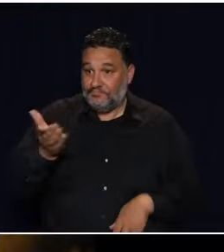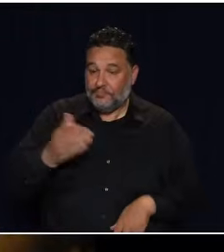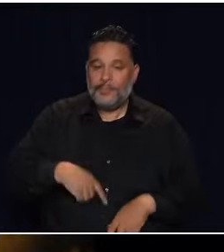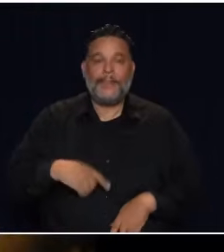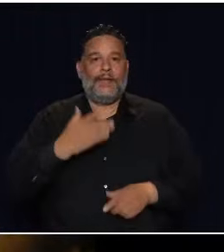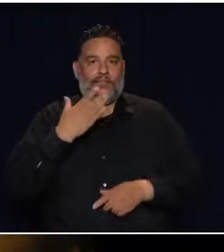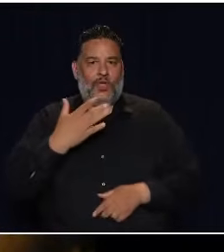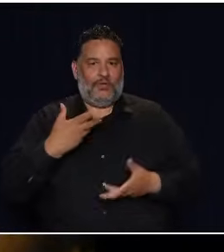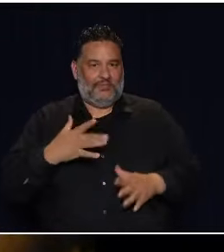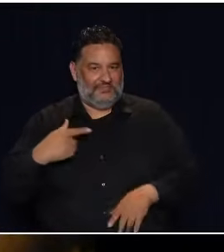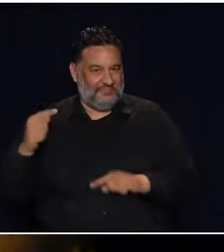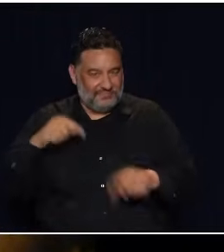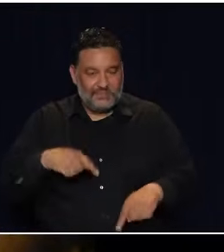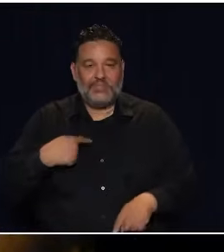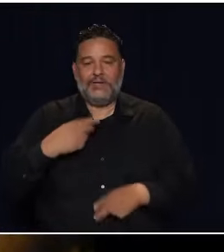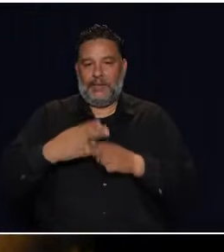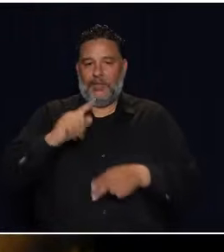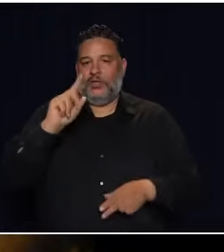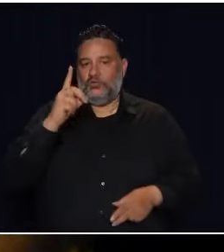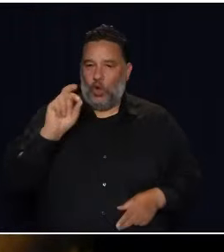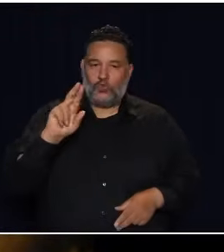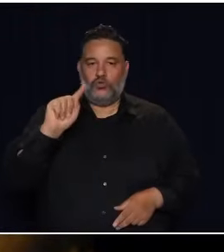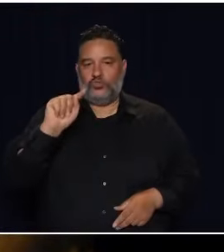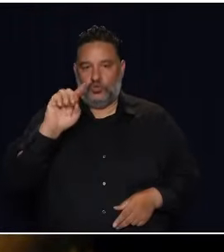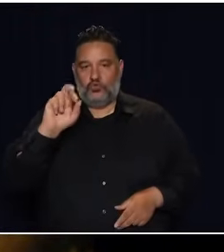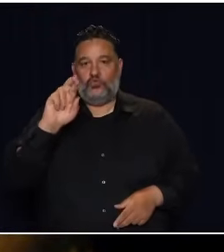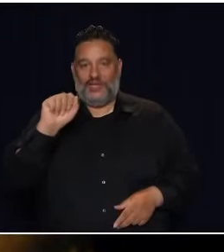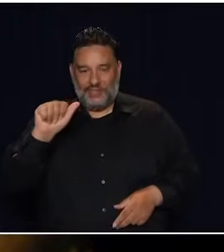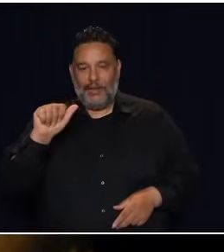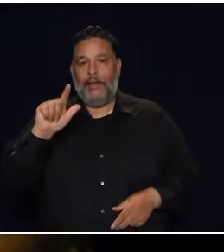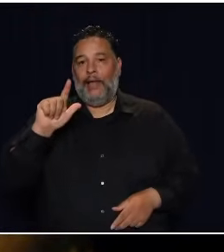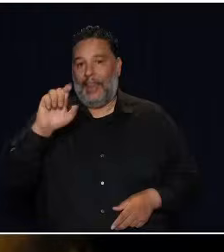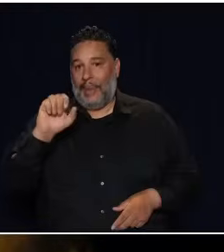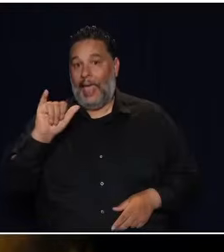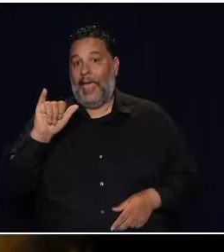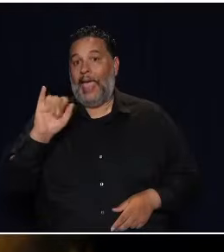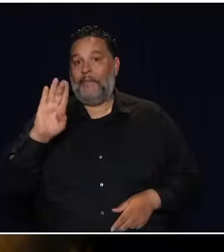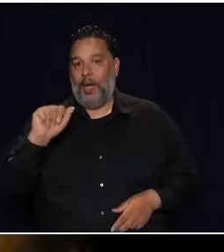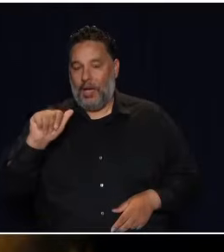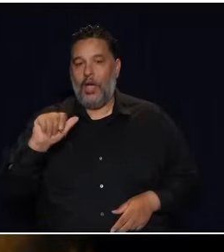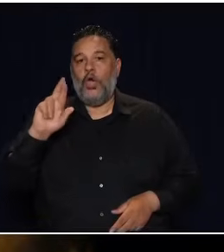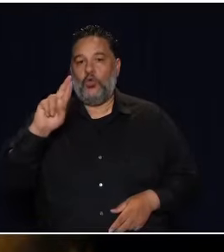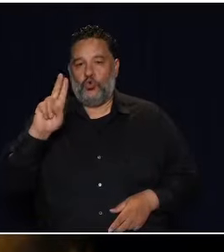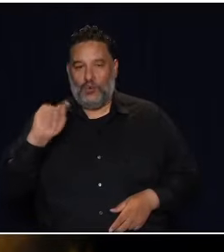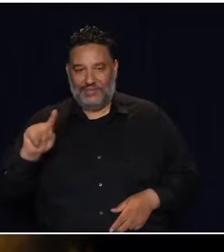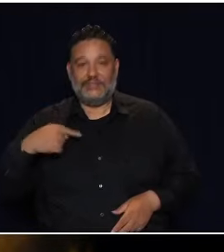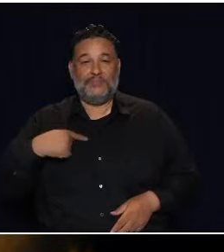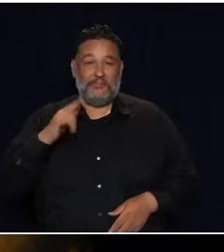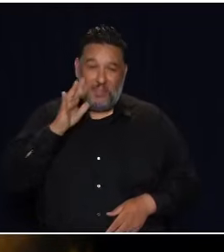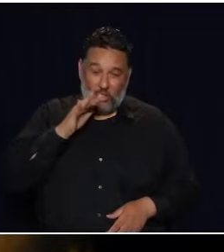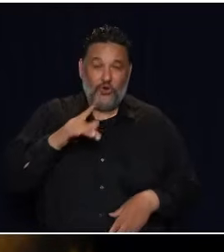THANK YOU. DR. RUIZ, YOU HAVE ONE MINUTE. THANK YOU FOR THE OPPORTUNITY TO BE HERE. MY NAME IS DR. TERESA LEYBA